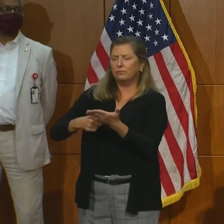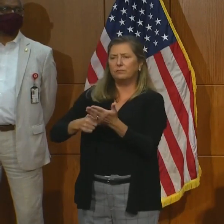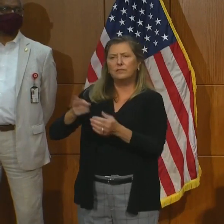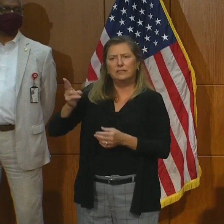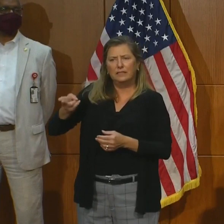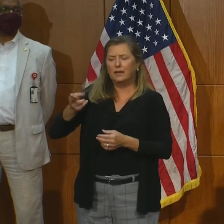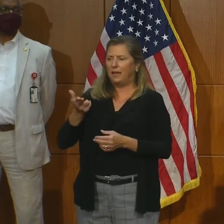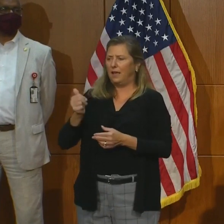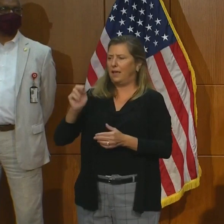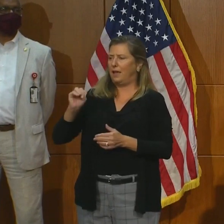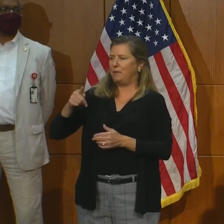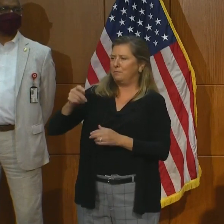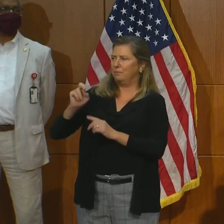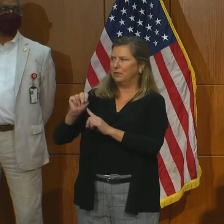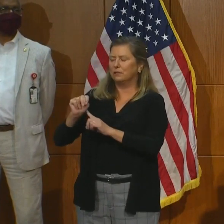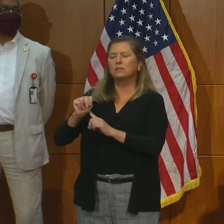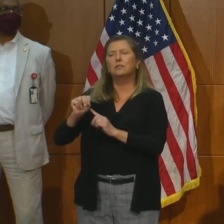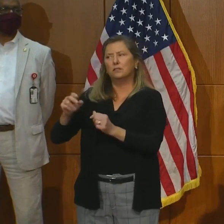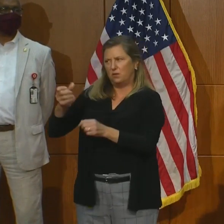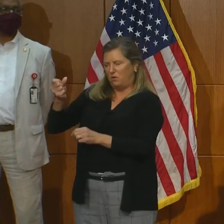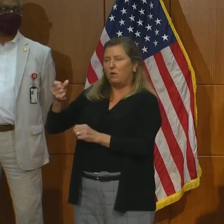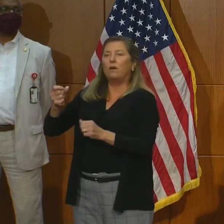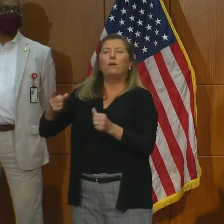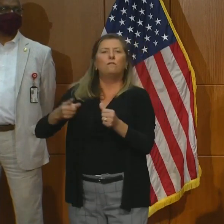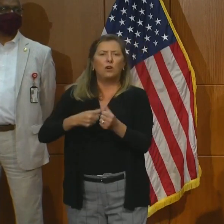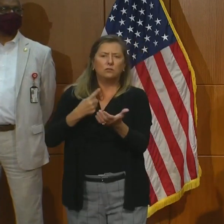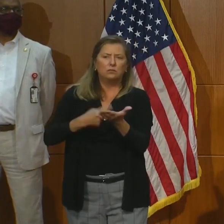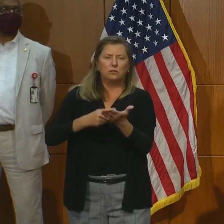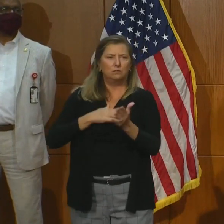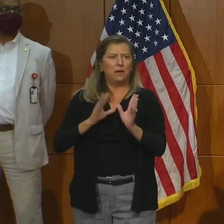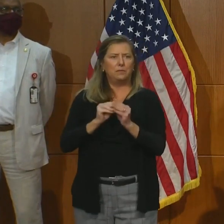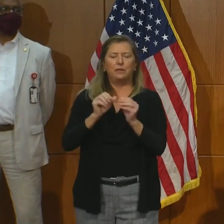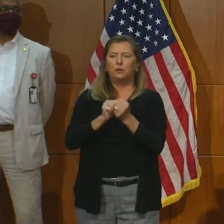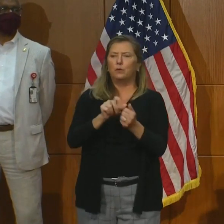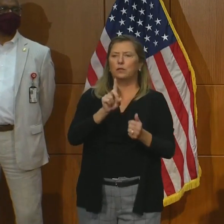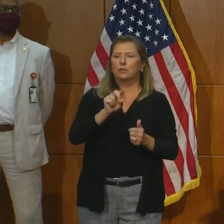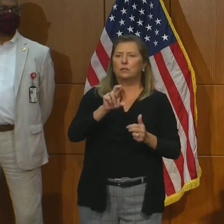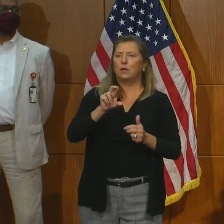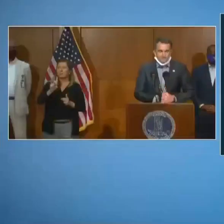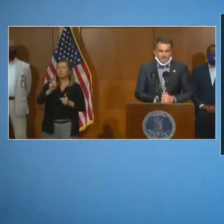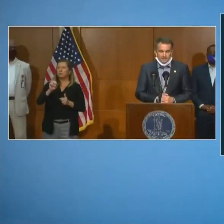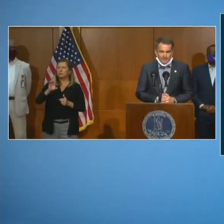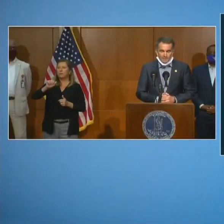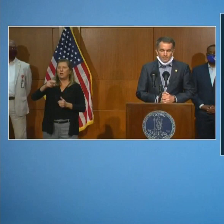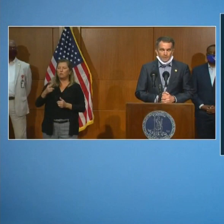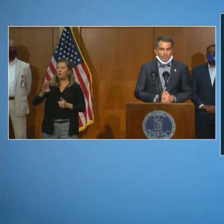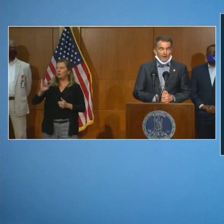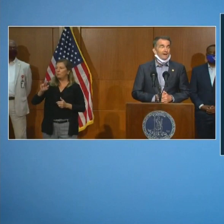REAL. AND I HOPE WE WILL ALL REMEMBER THE- BEFORE WE TURN TO HAMPTON ROADS I WANT TO REPORT